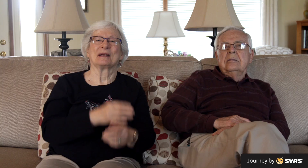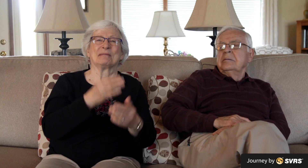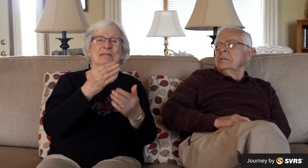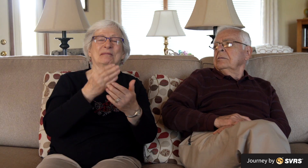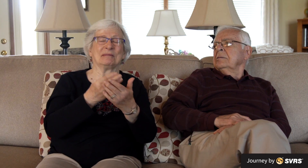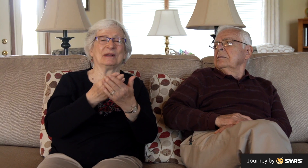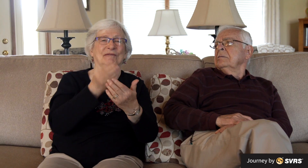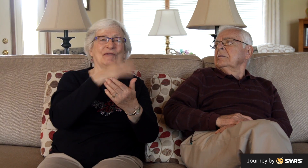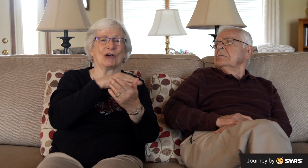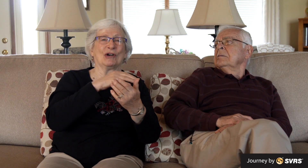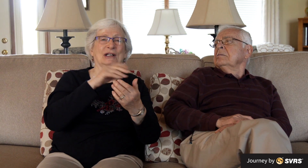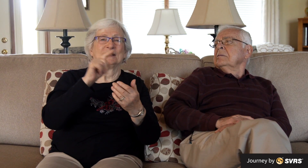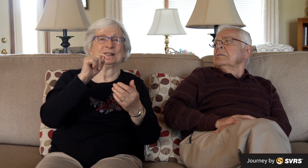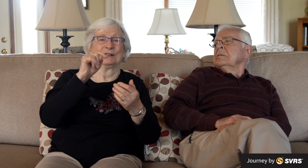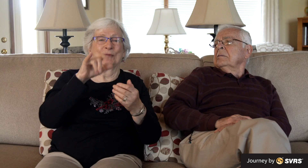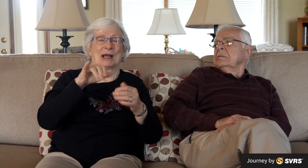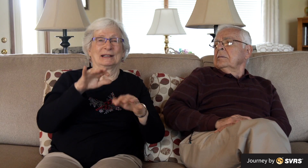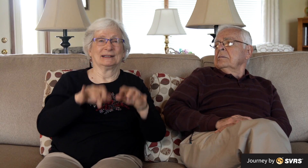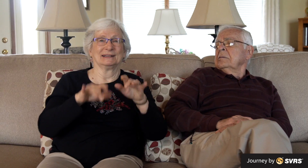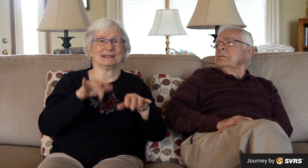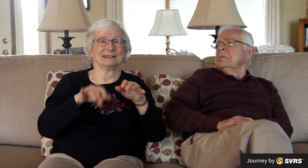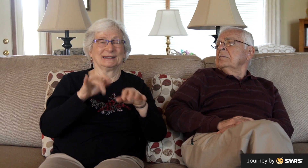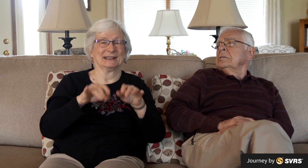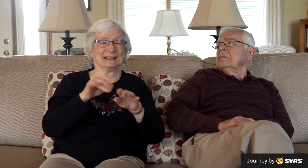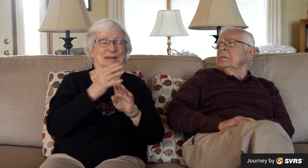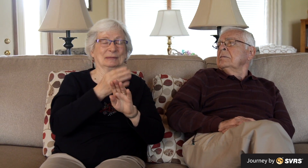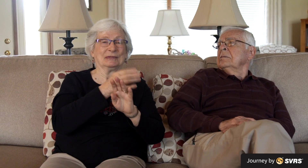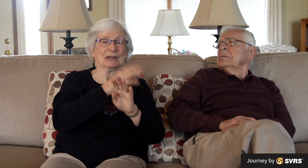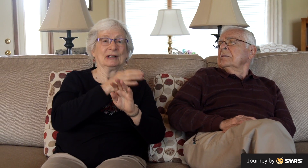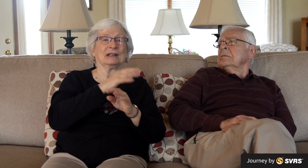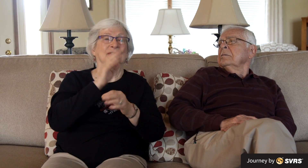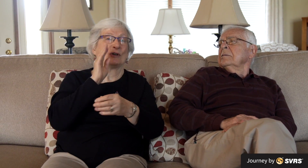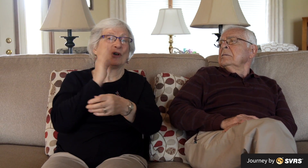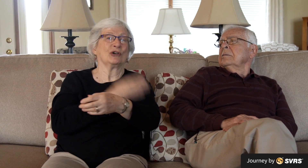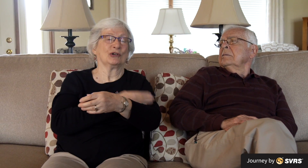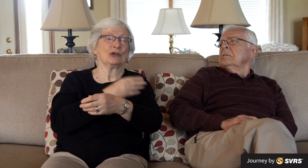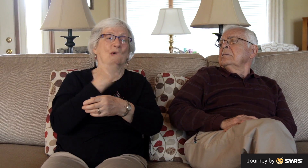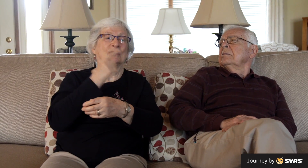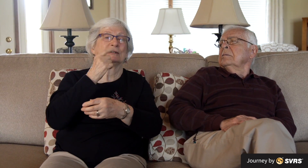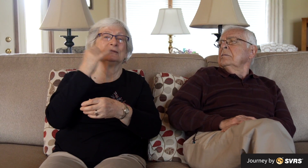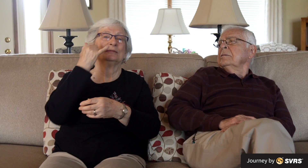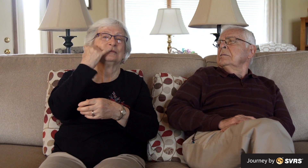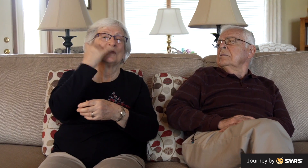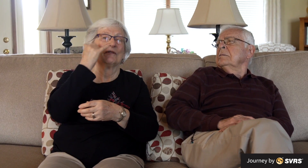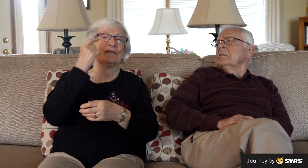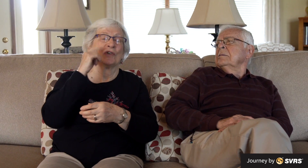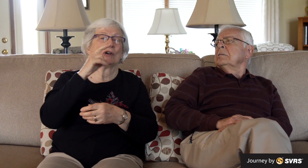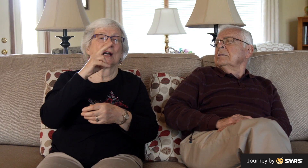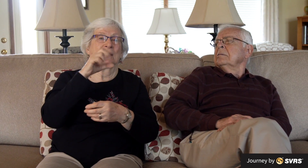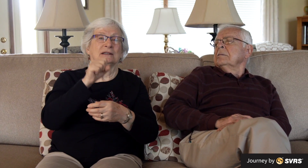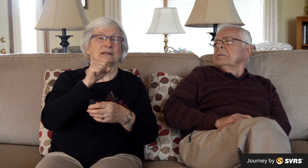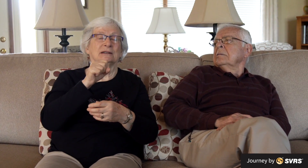Before we used TTY's, our daughter used to make calls for us.